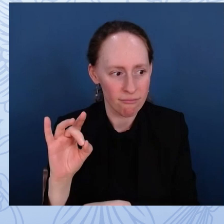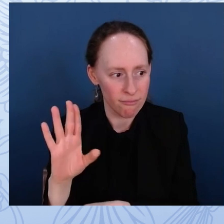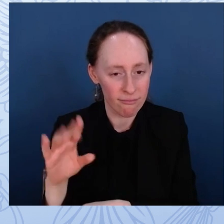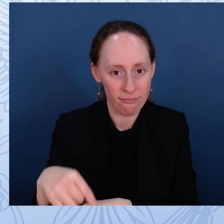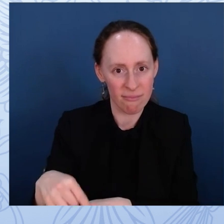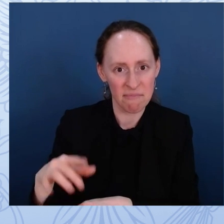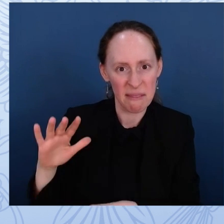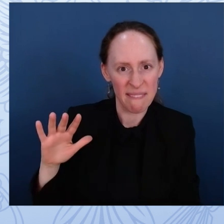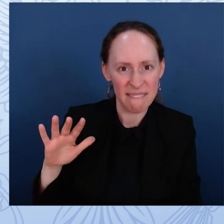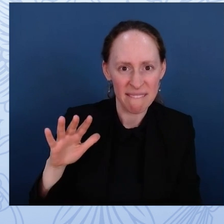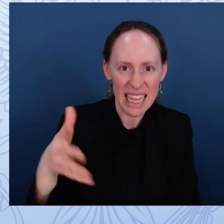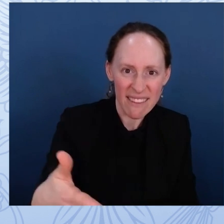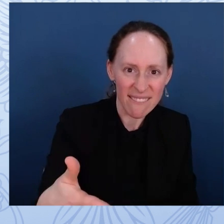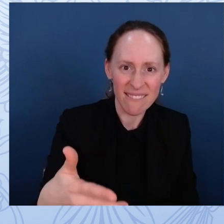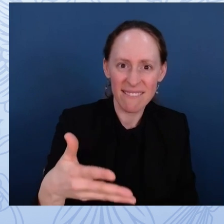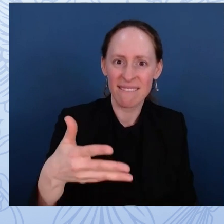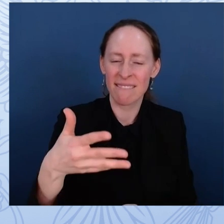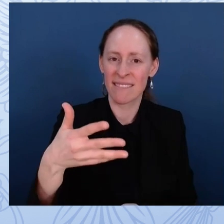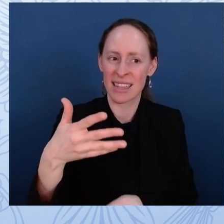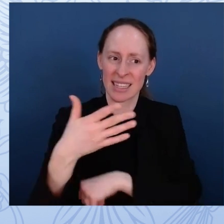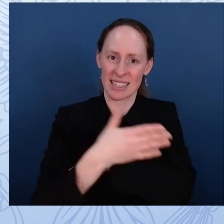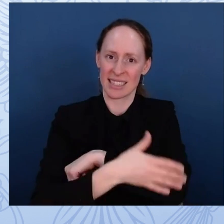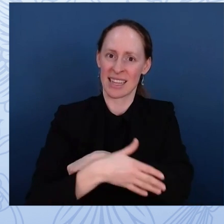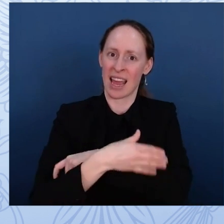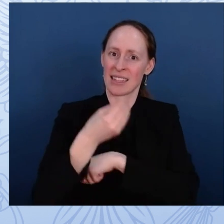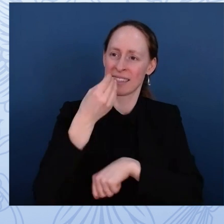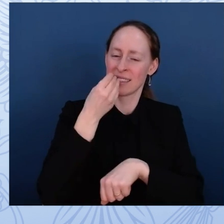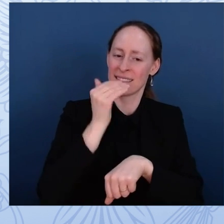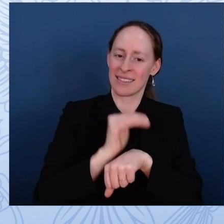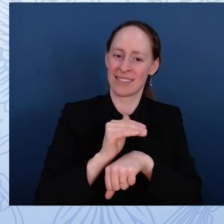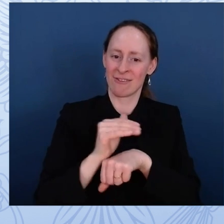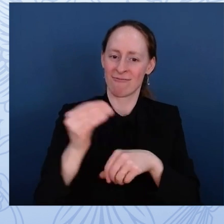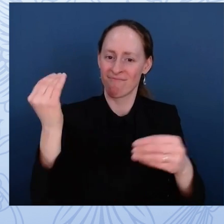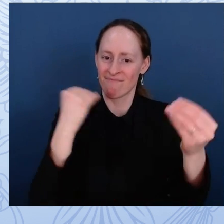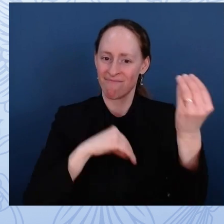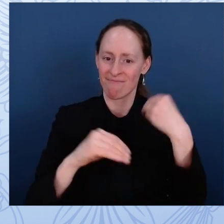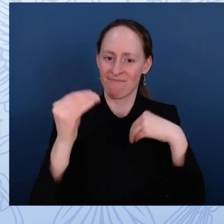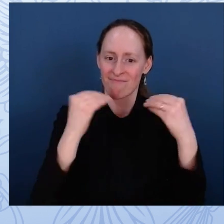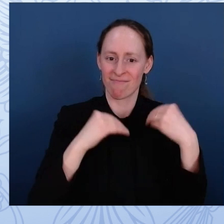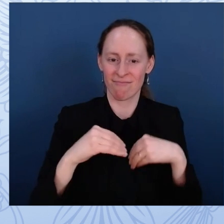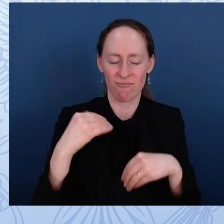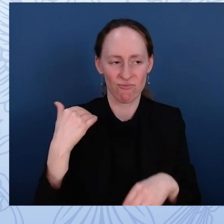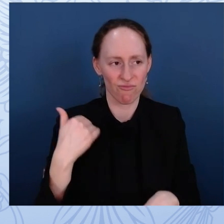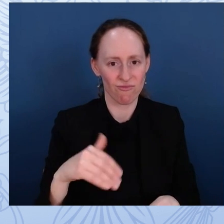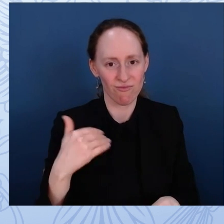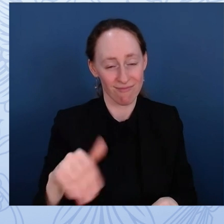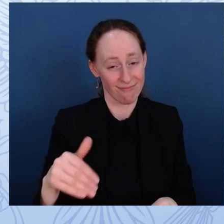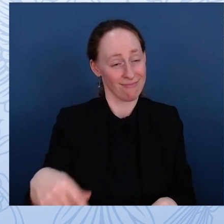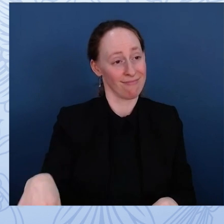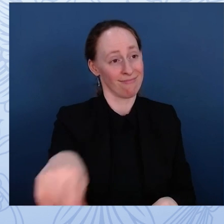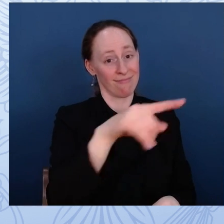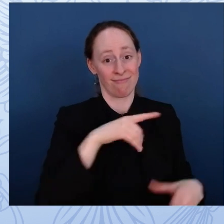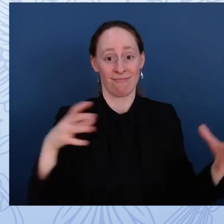All it takes is one spring in D.C. to understand that there is a special partnership between the United States and Japan.